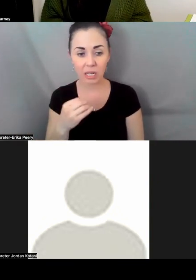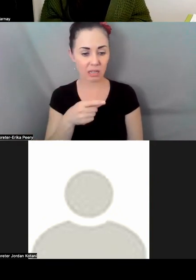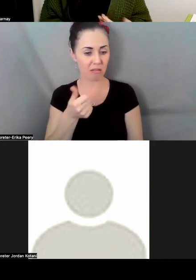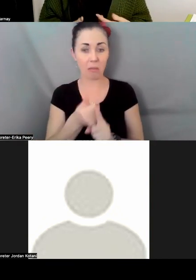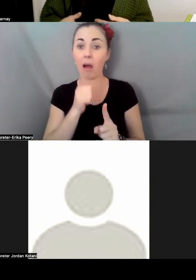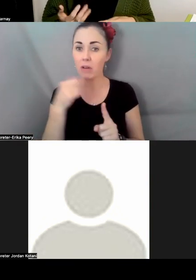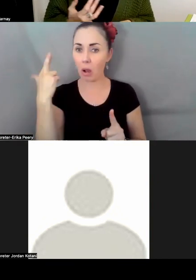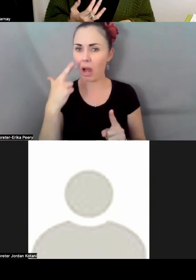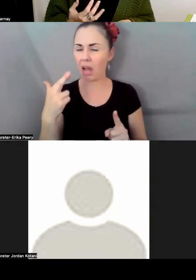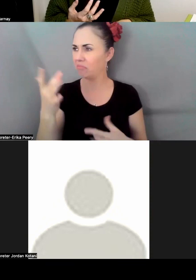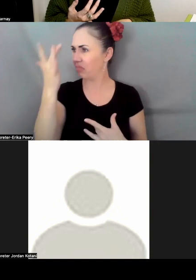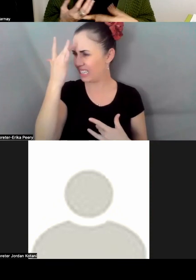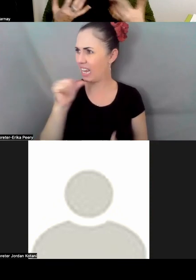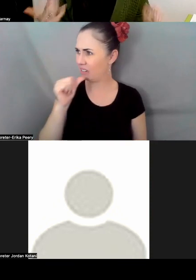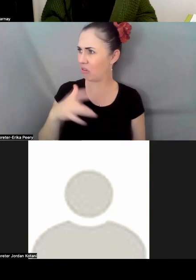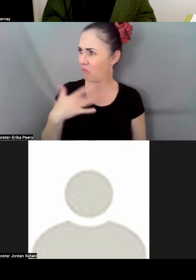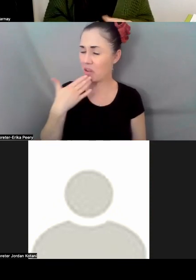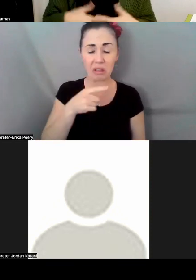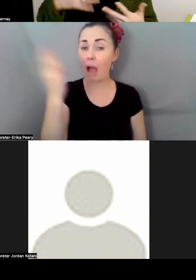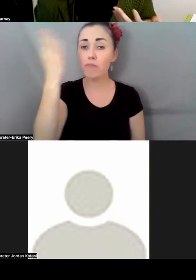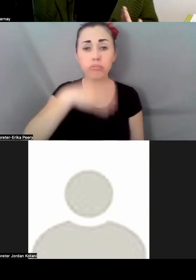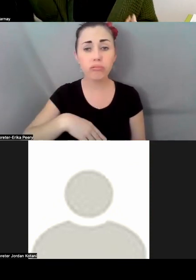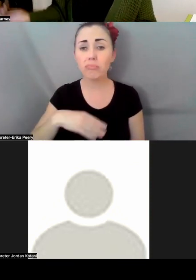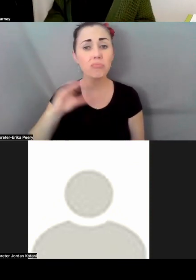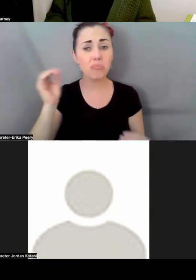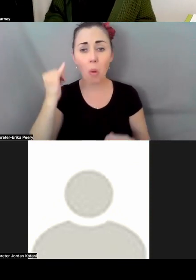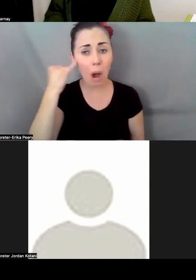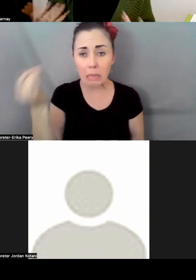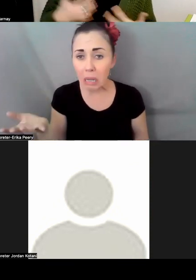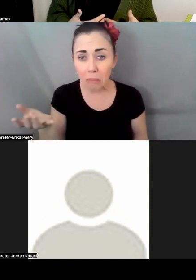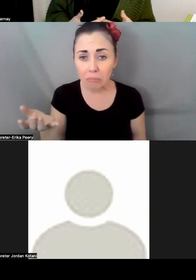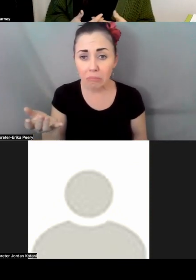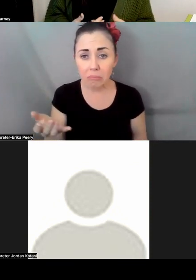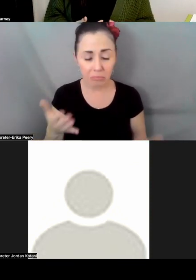Children that might have a fever, just have no awareness that their body is fighting something